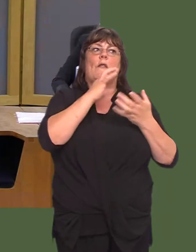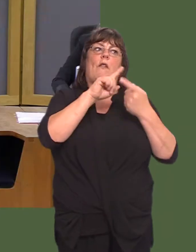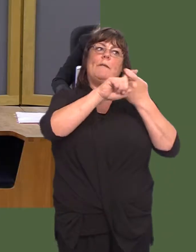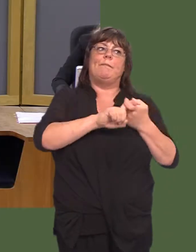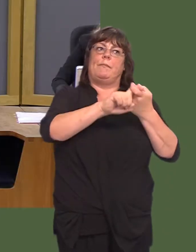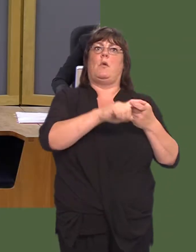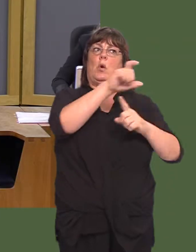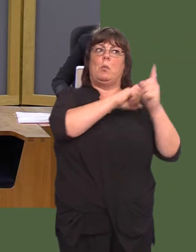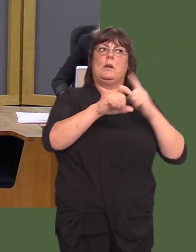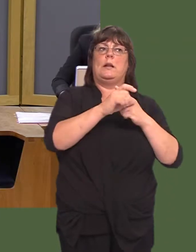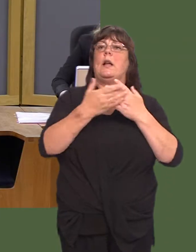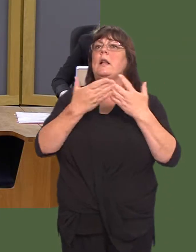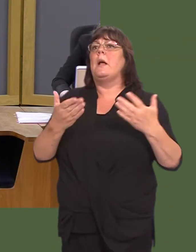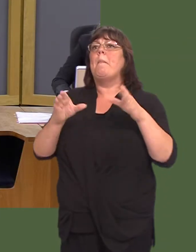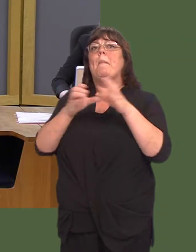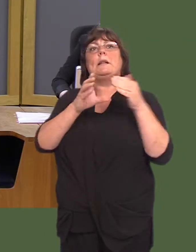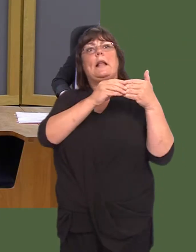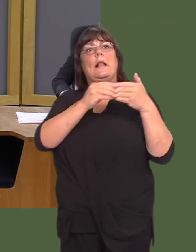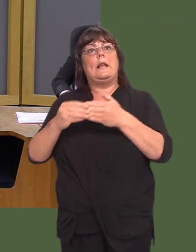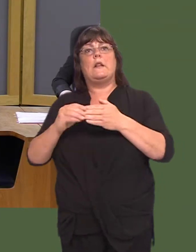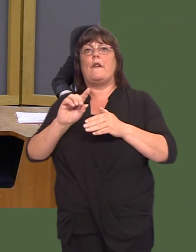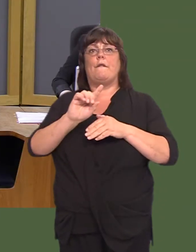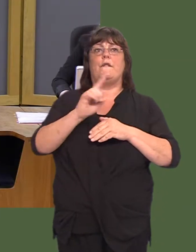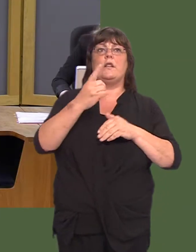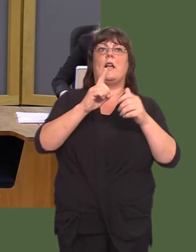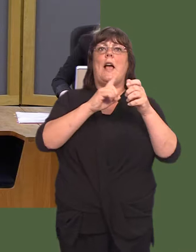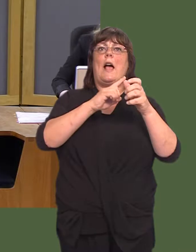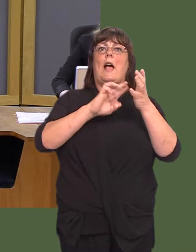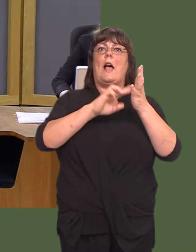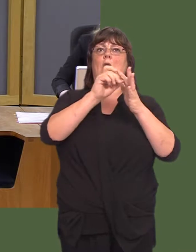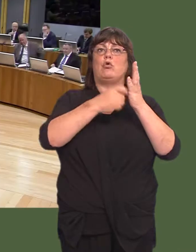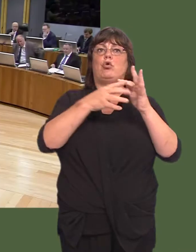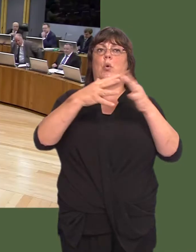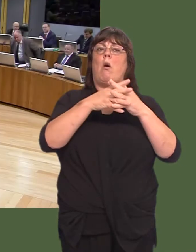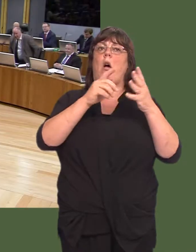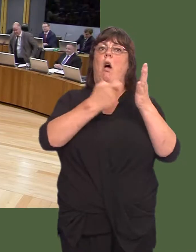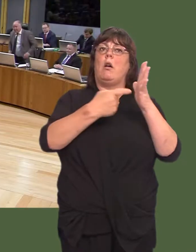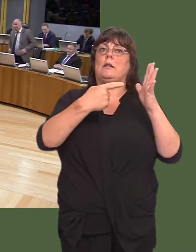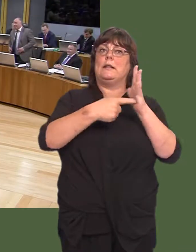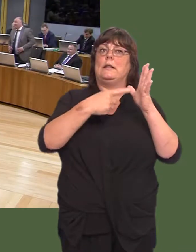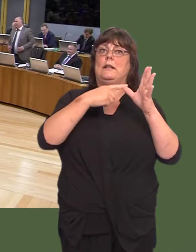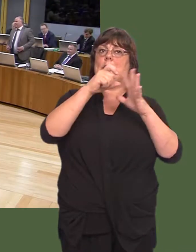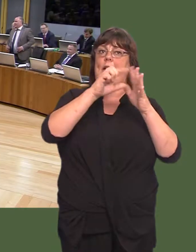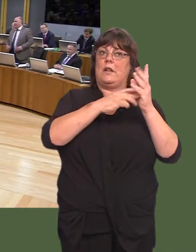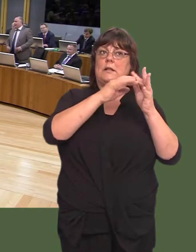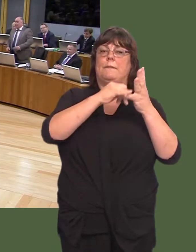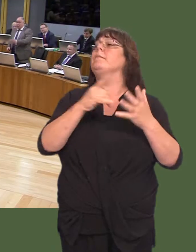Y Llywydd / The Llywydd: Cwestiynau nawr gan arweinwyr y pleidiau. Arweinydd yr wrthblaid, Andrew R.T. Davies. Andrew R.T. Davies: Thank you, Presiding Officer.